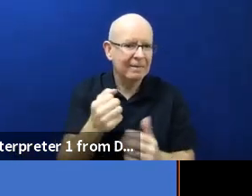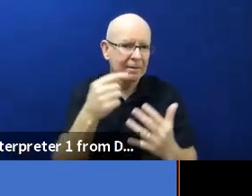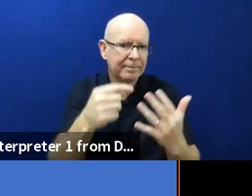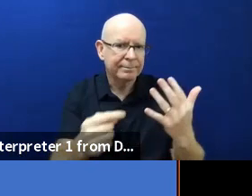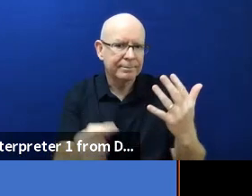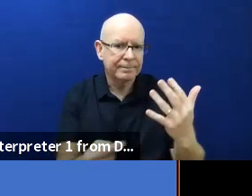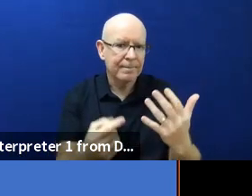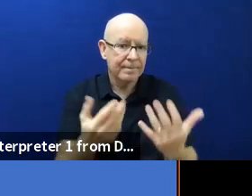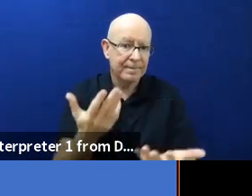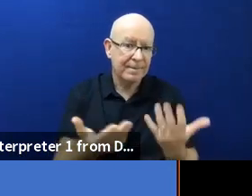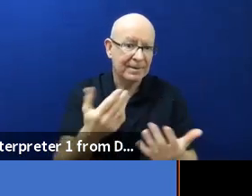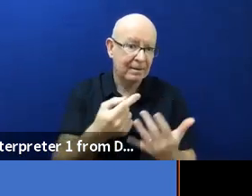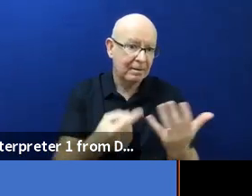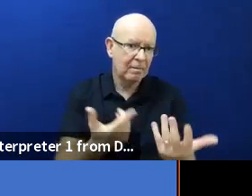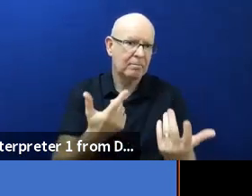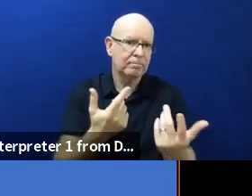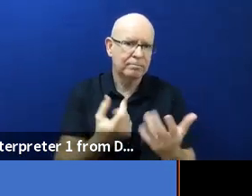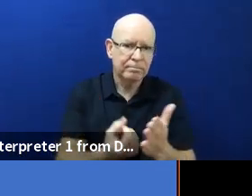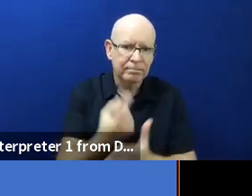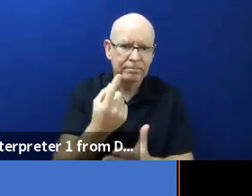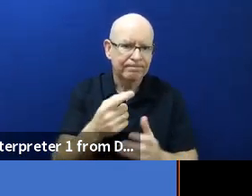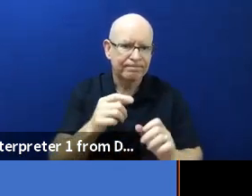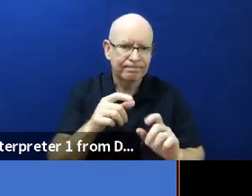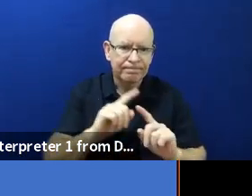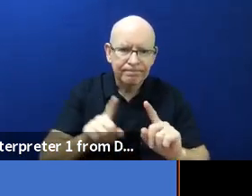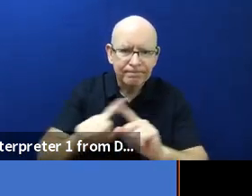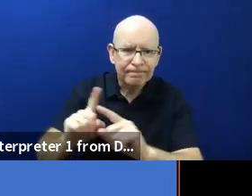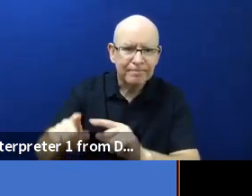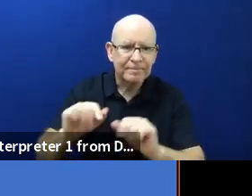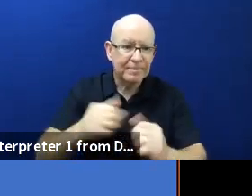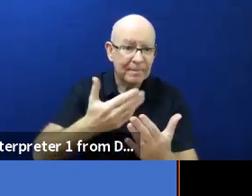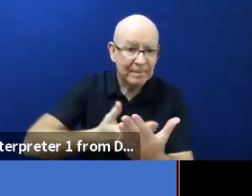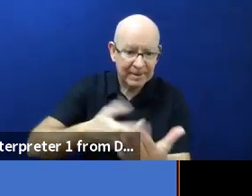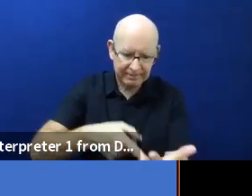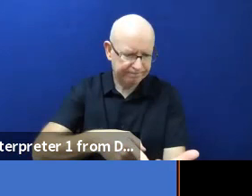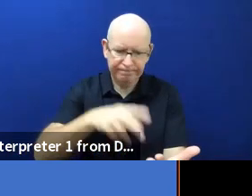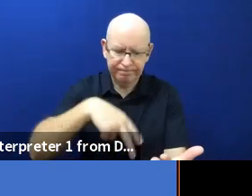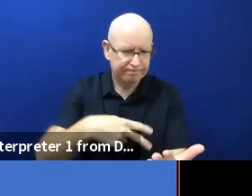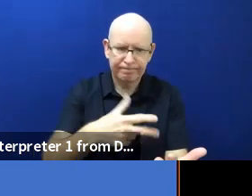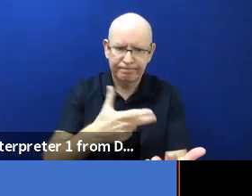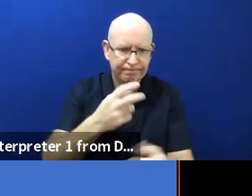If I want to take the bus but it's not accessible then I have to take the taxi, it cost me more so